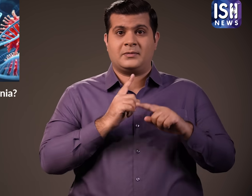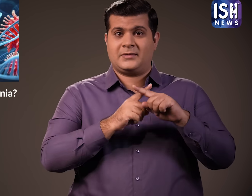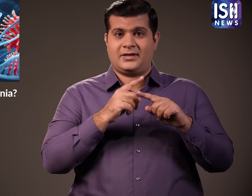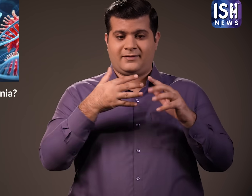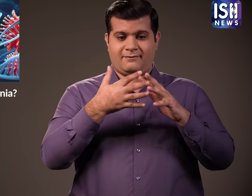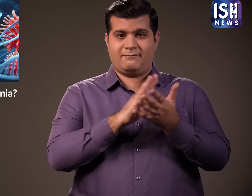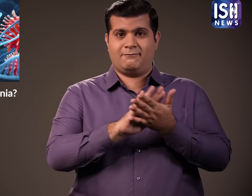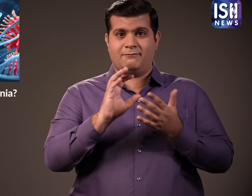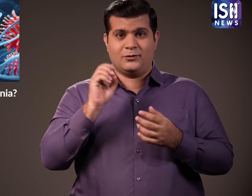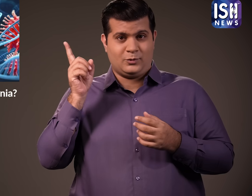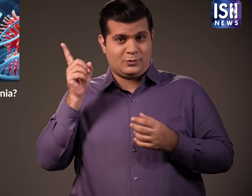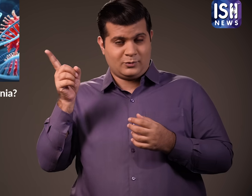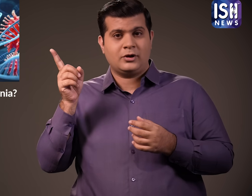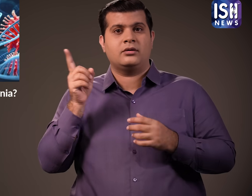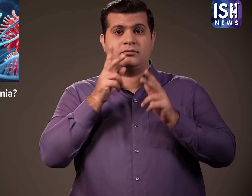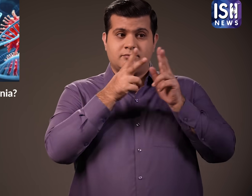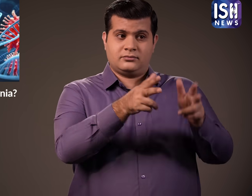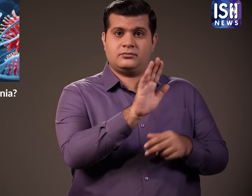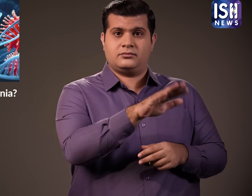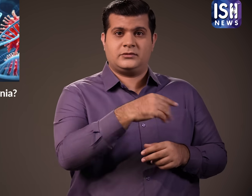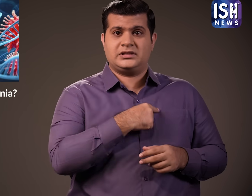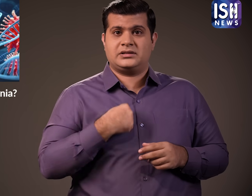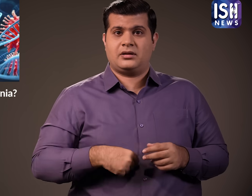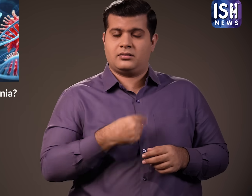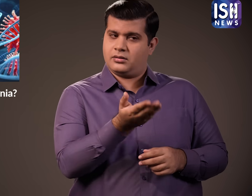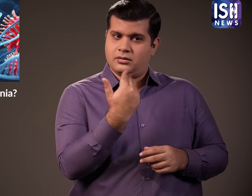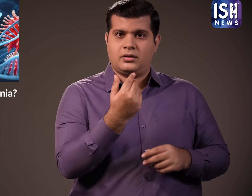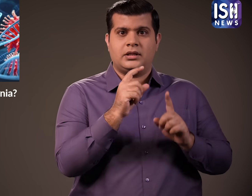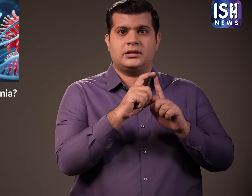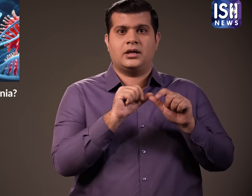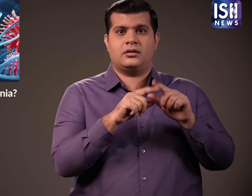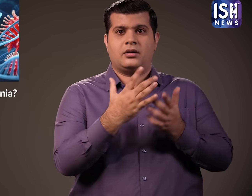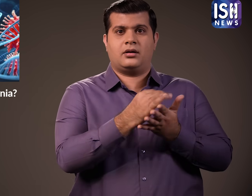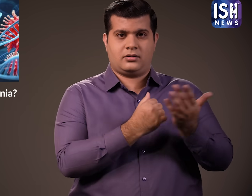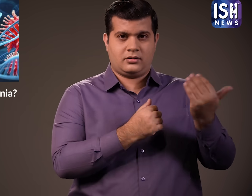WHO has officially requested China to provide more detailed data